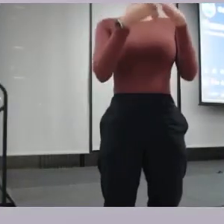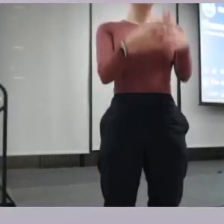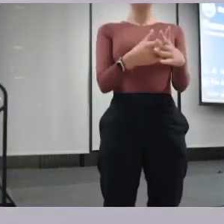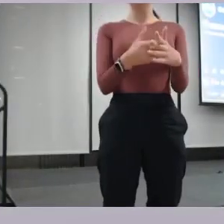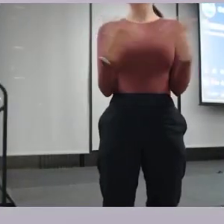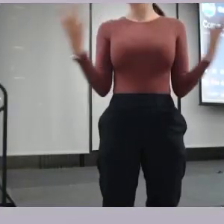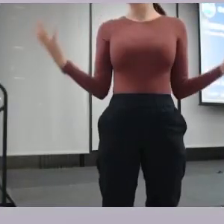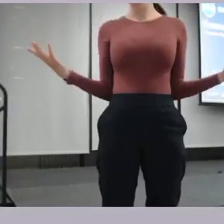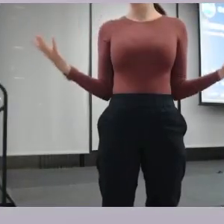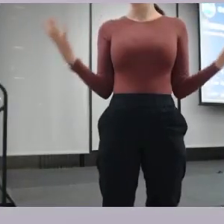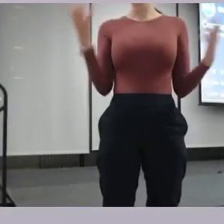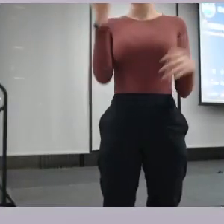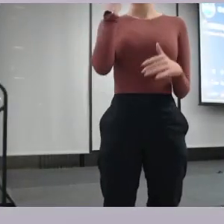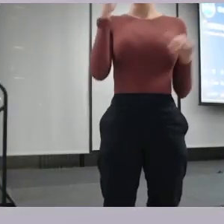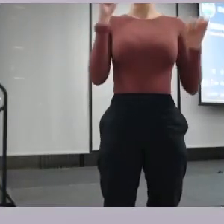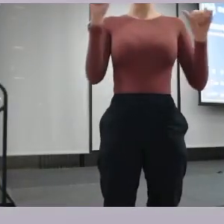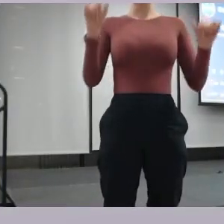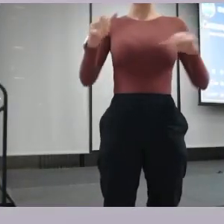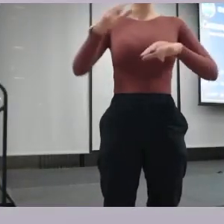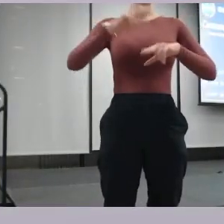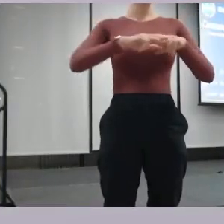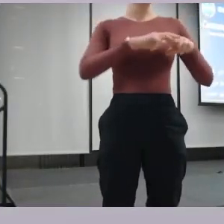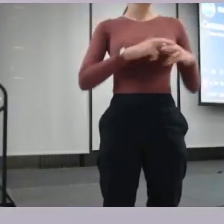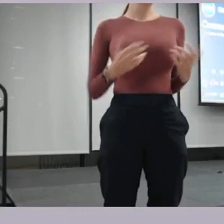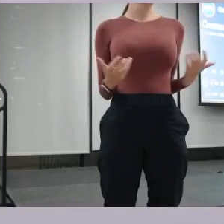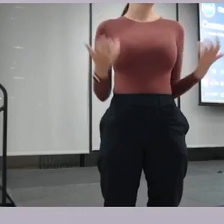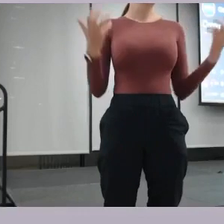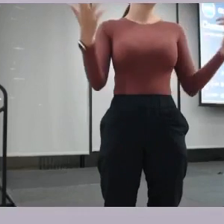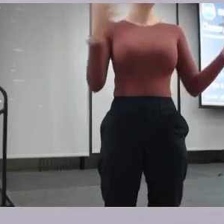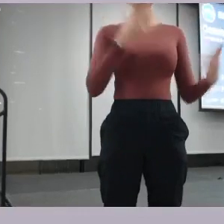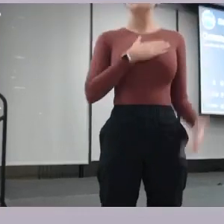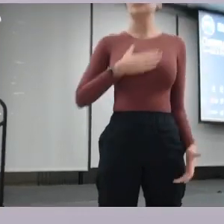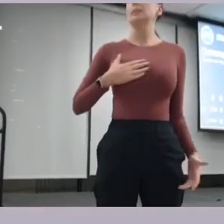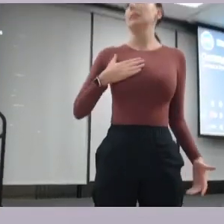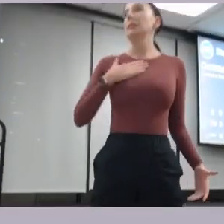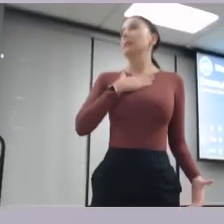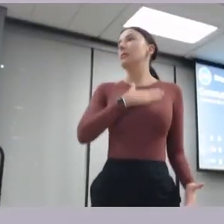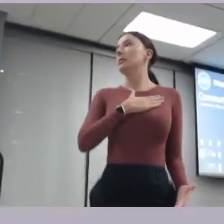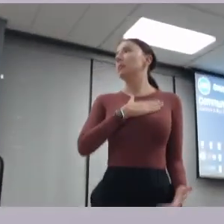Could you take your seats? For those of you at the board,